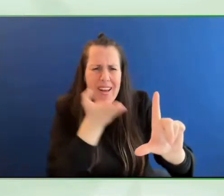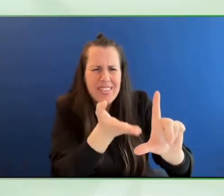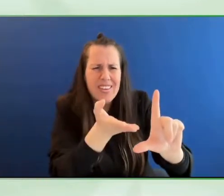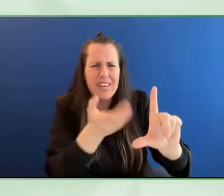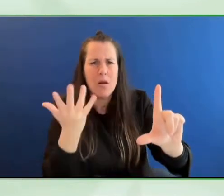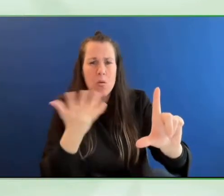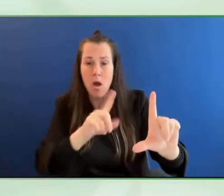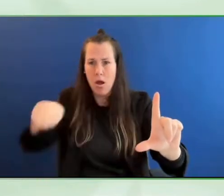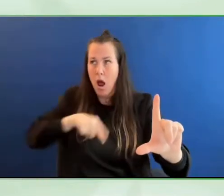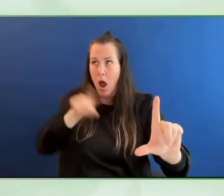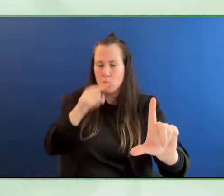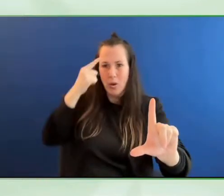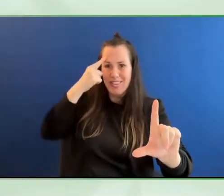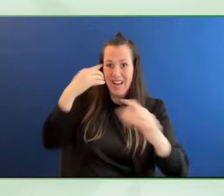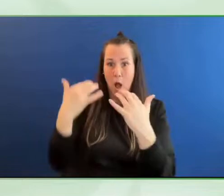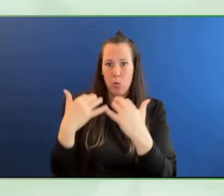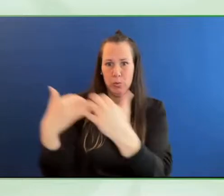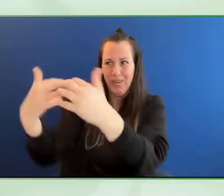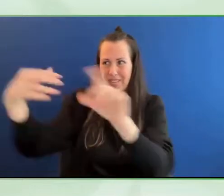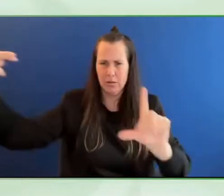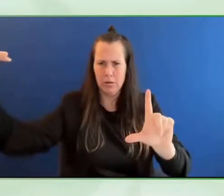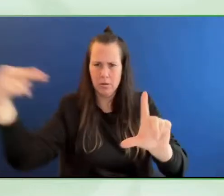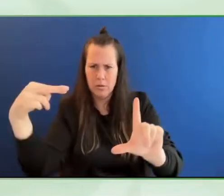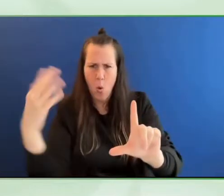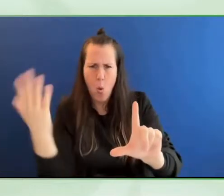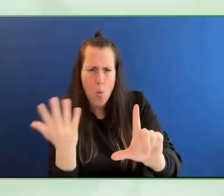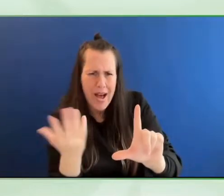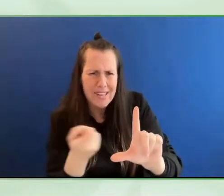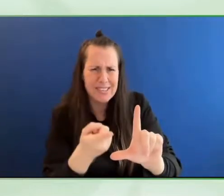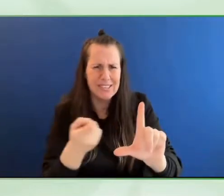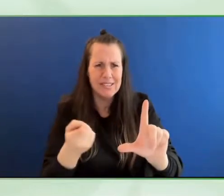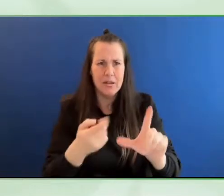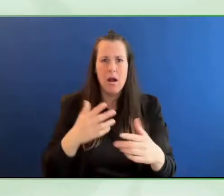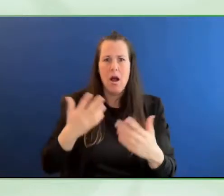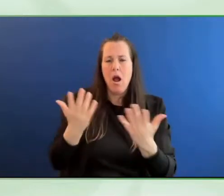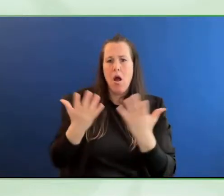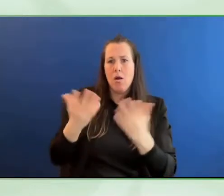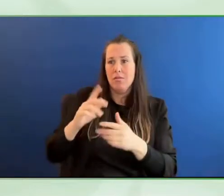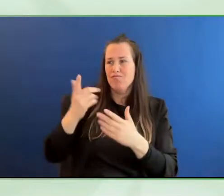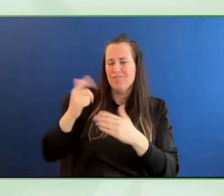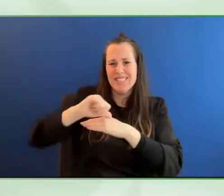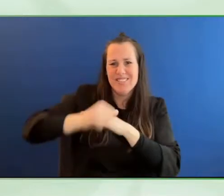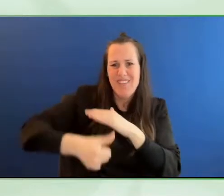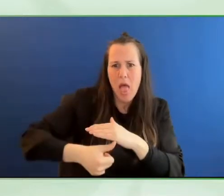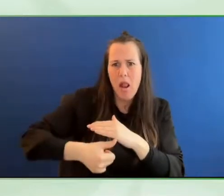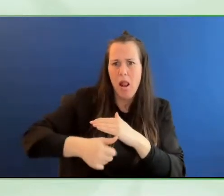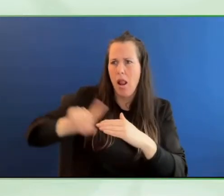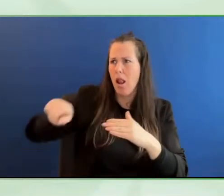the challenges. People feel continuously quite intimidated by writing alt text, and it's because you